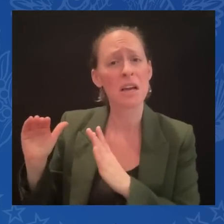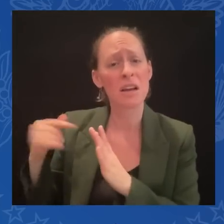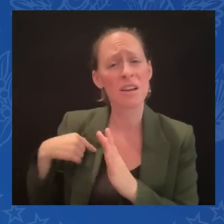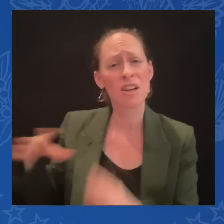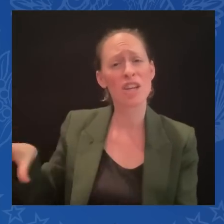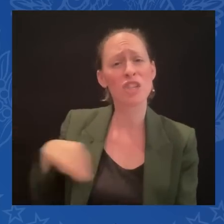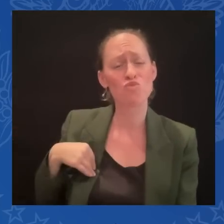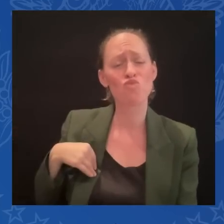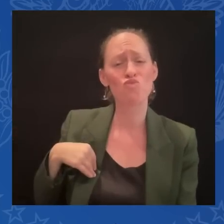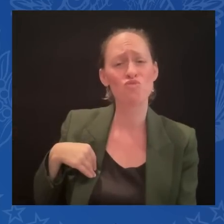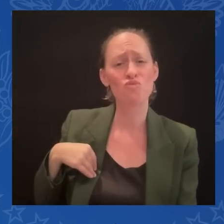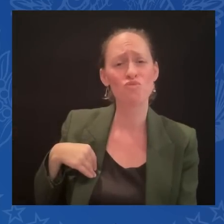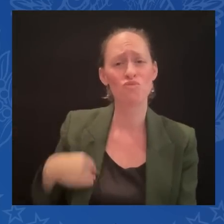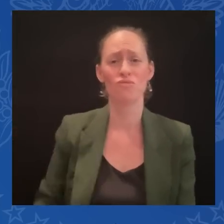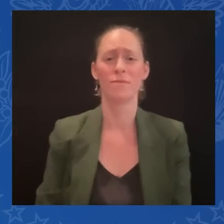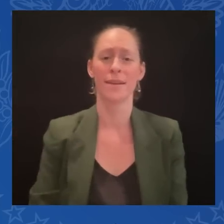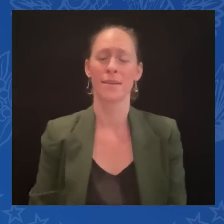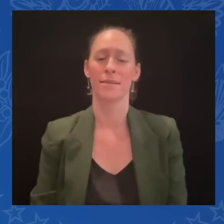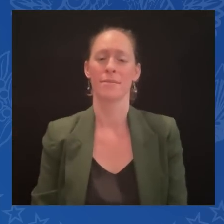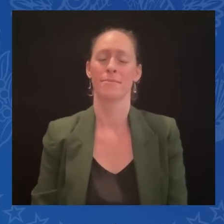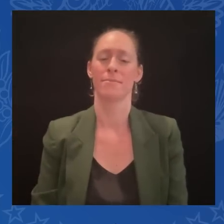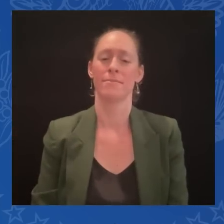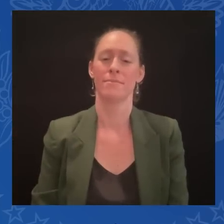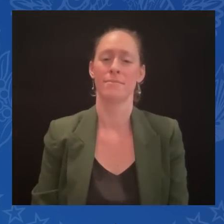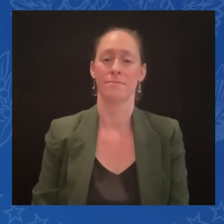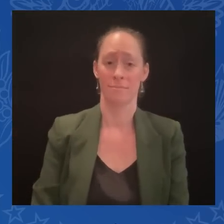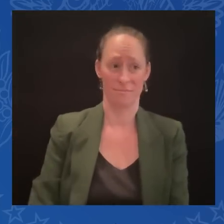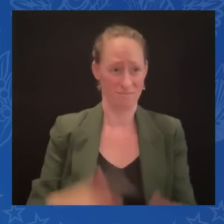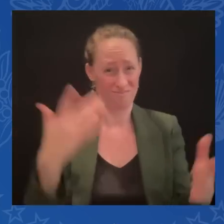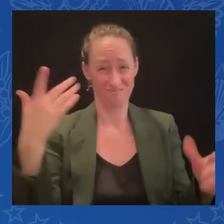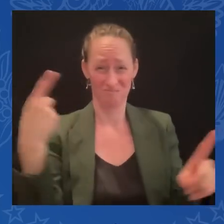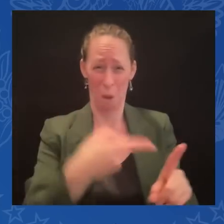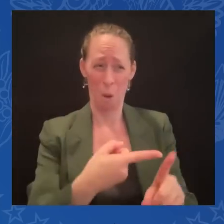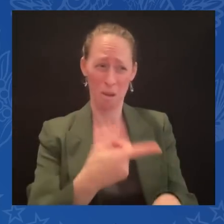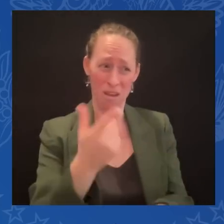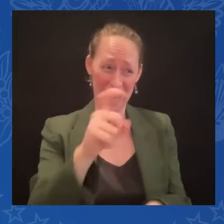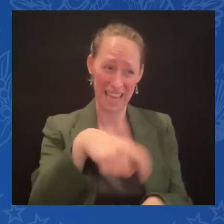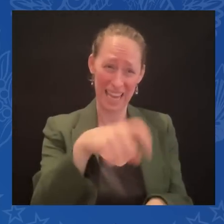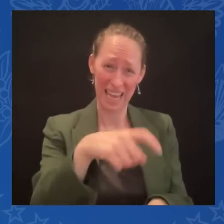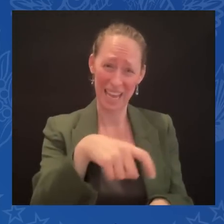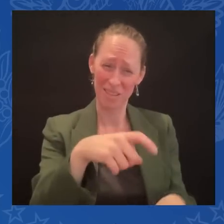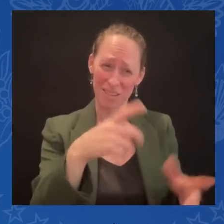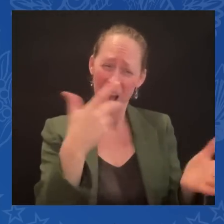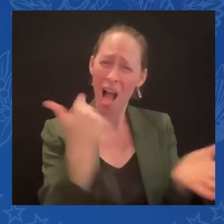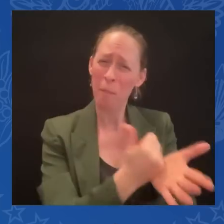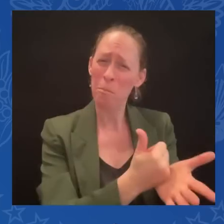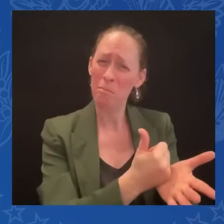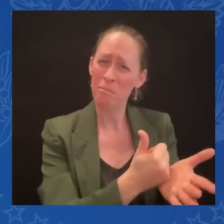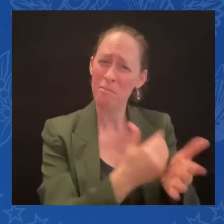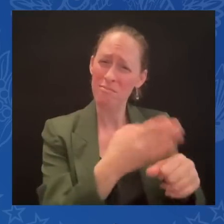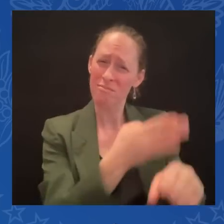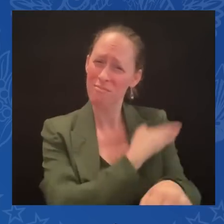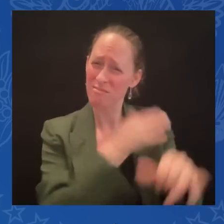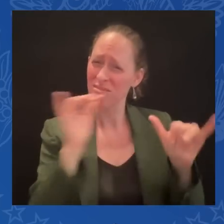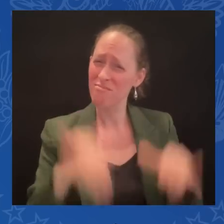that's the place we should be helping. And that's what we're doing. Because the way I look at it, the progress we're making is good for all Americans,